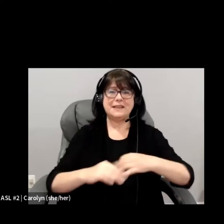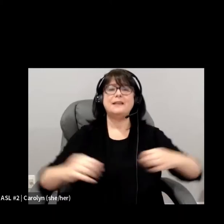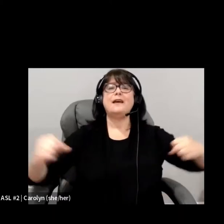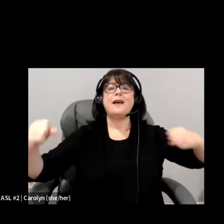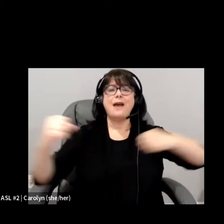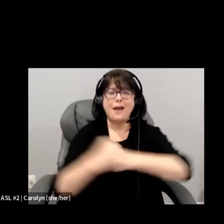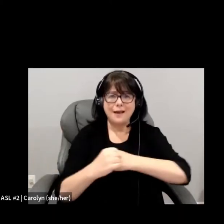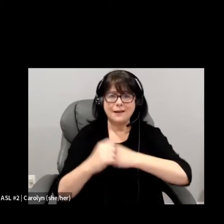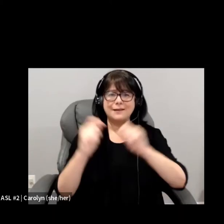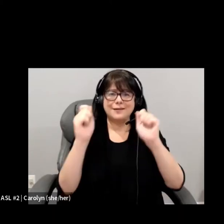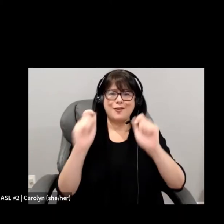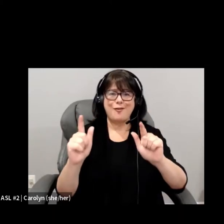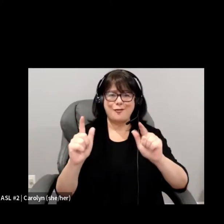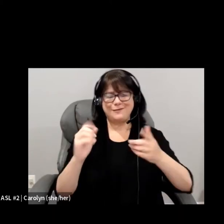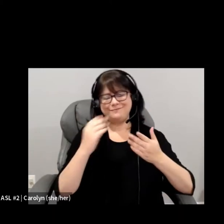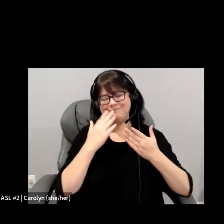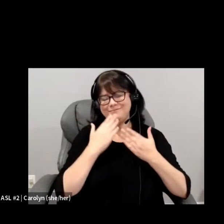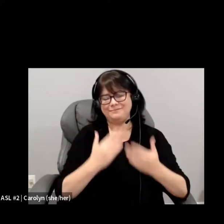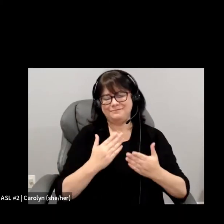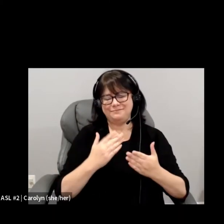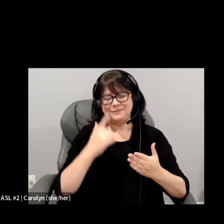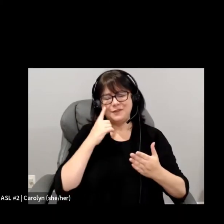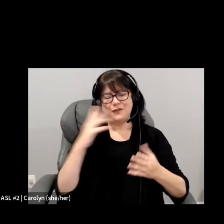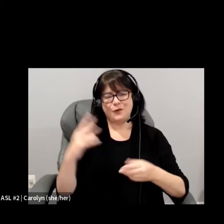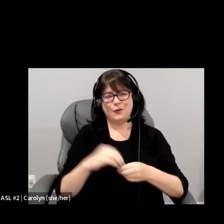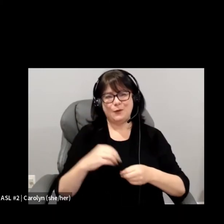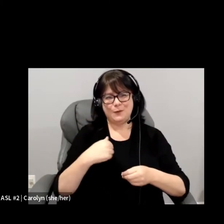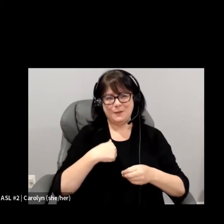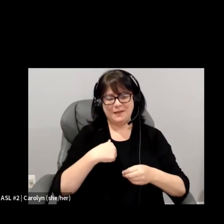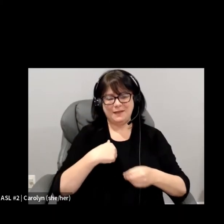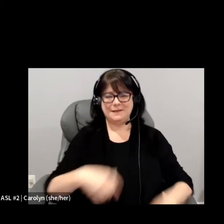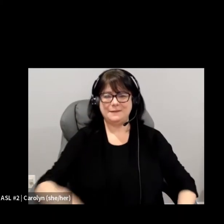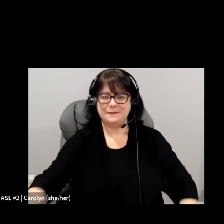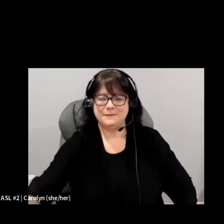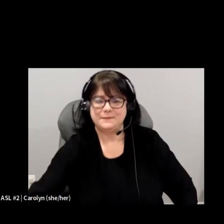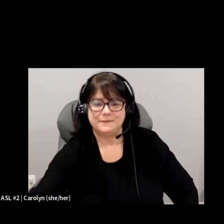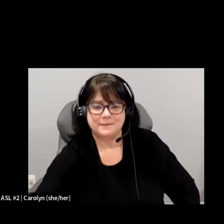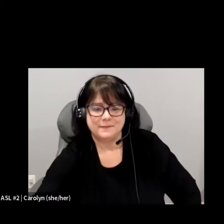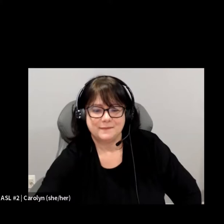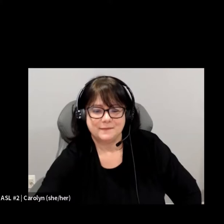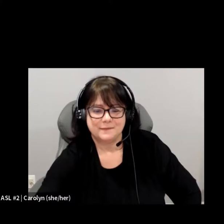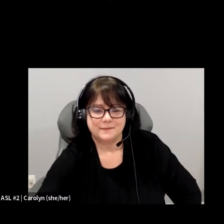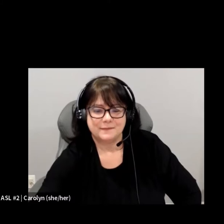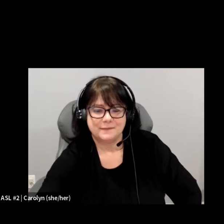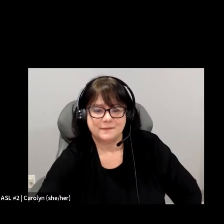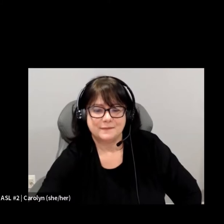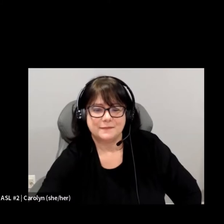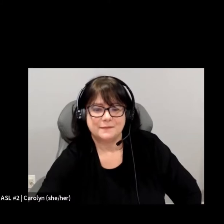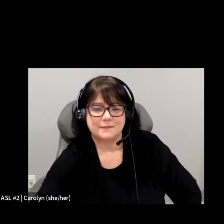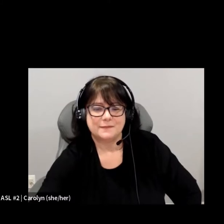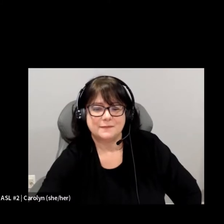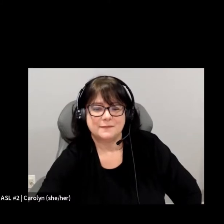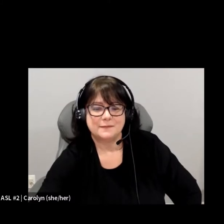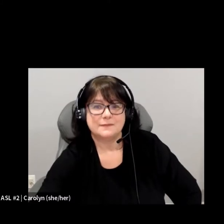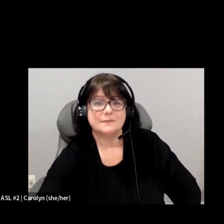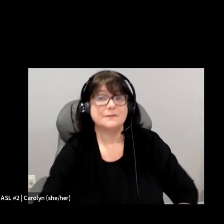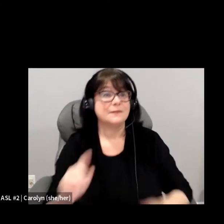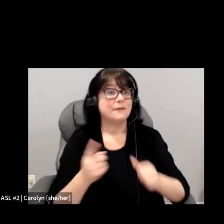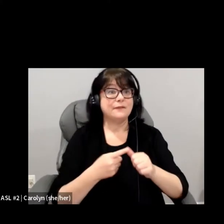LET ME PAUSE AND CONGRATULATE YOU ROB, FOR THE WELL-DESERVED RECOGNITION IN RECEIVING